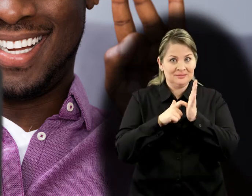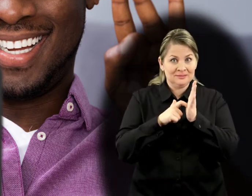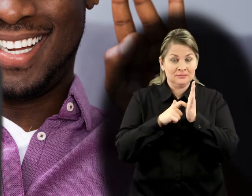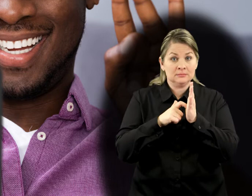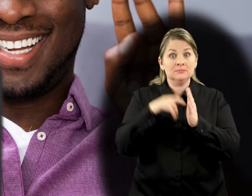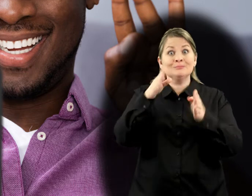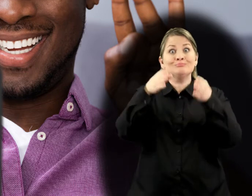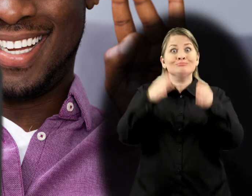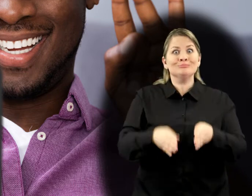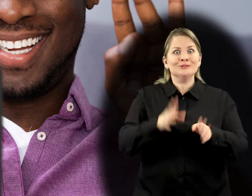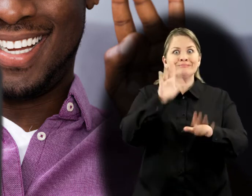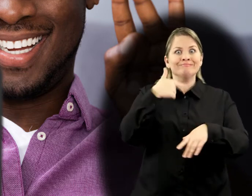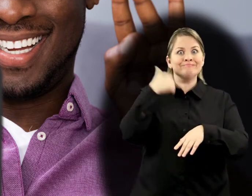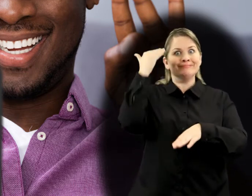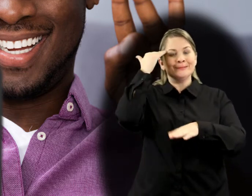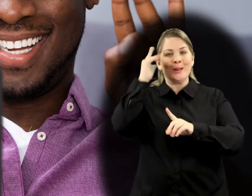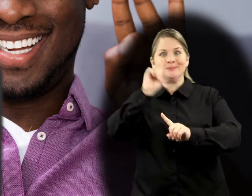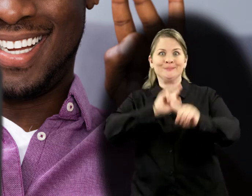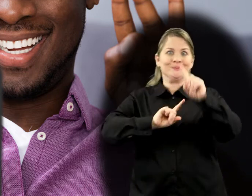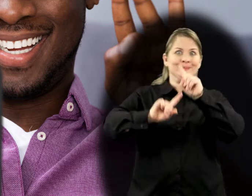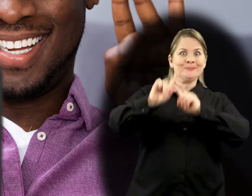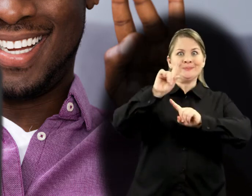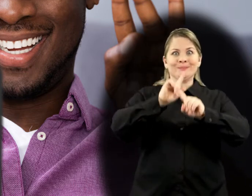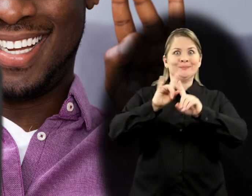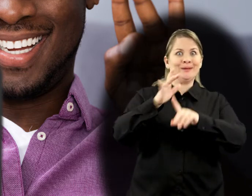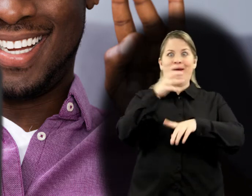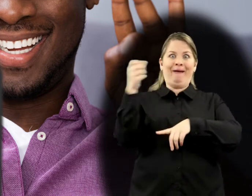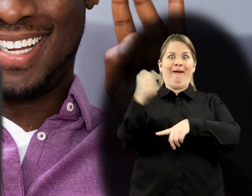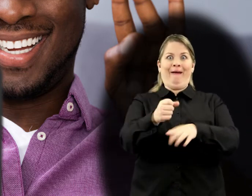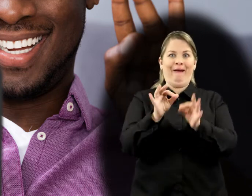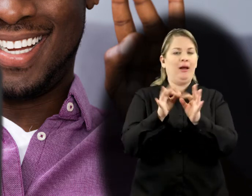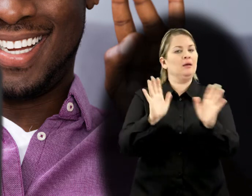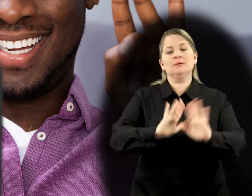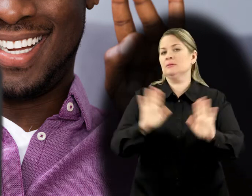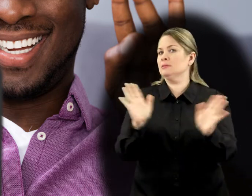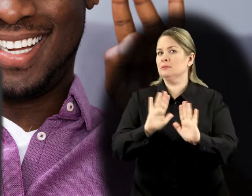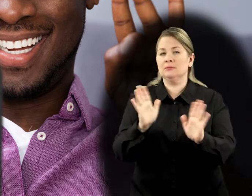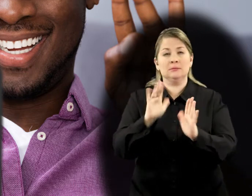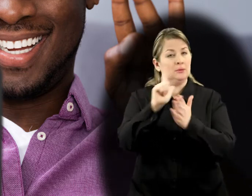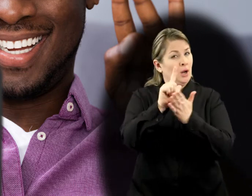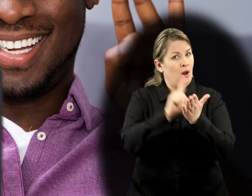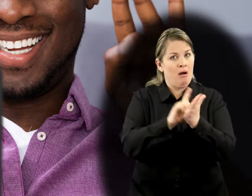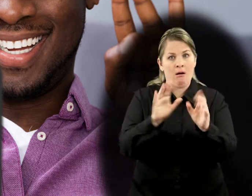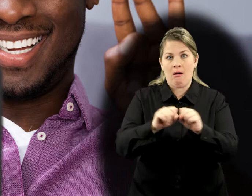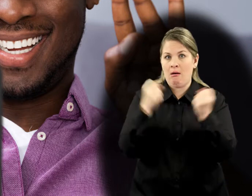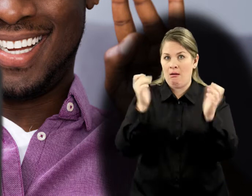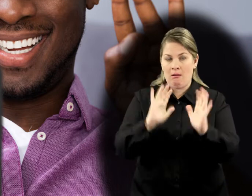Asking someone who knows a few signs to help you communicate does not comply with the law.